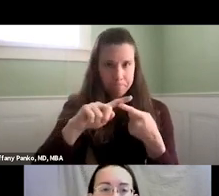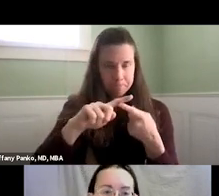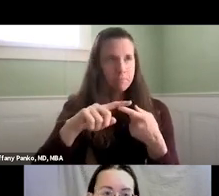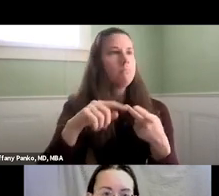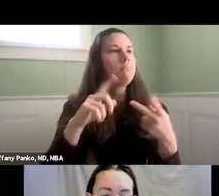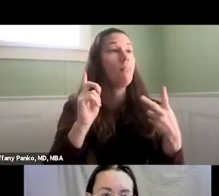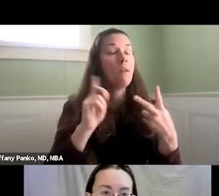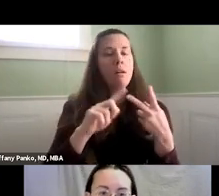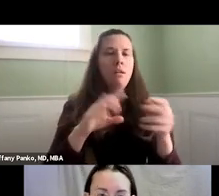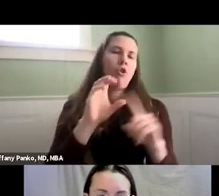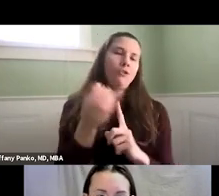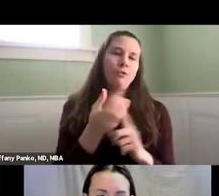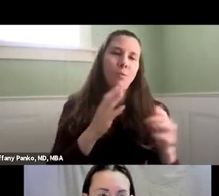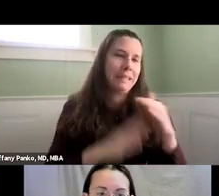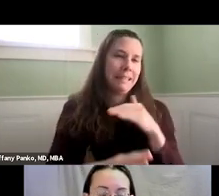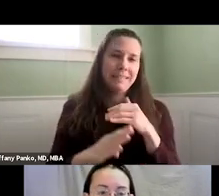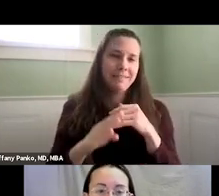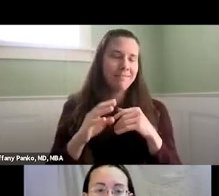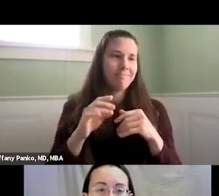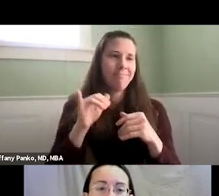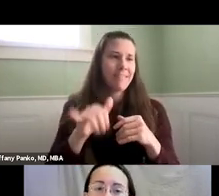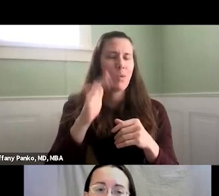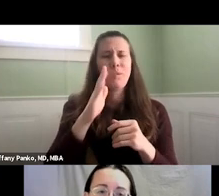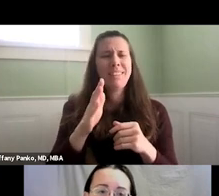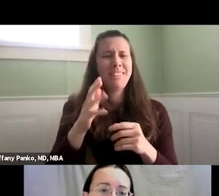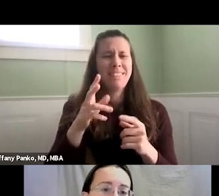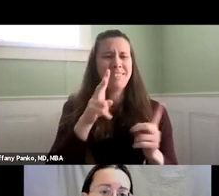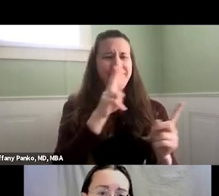increasing health literacy is critical. That will be the first one. Second is cultural